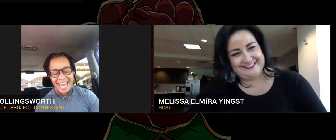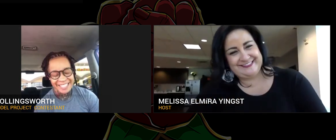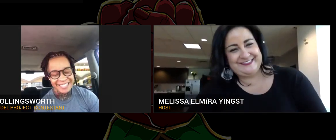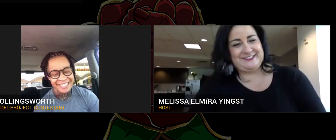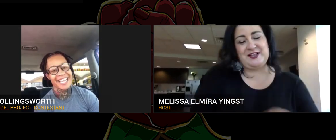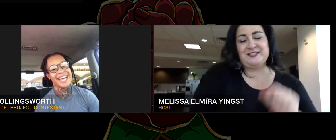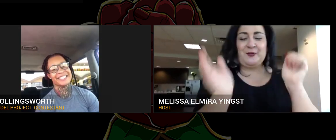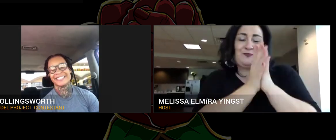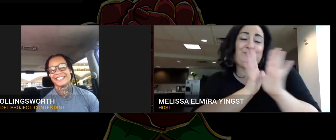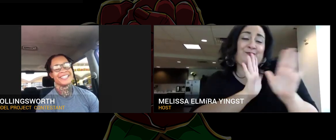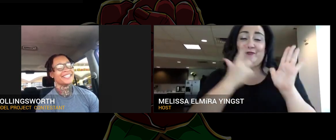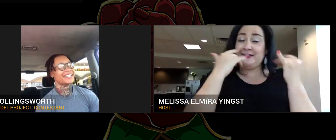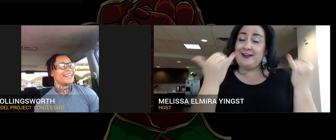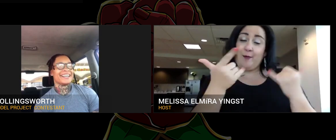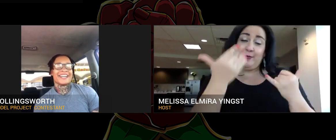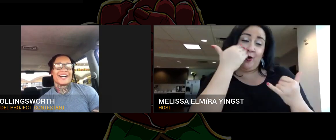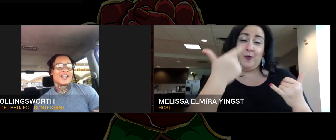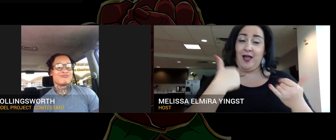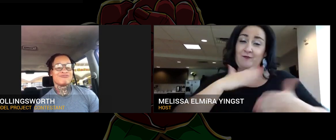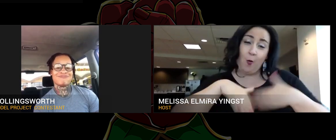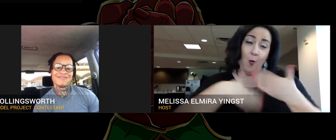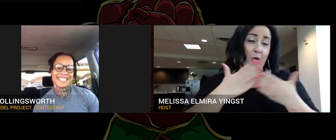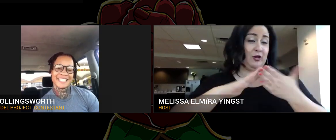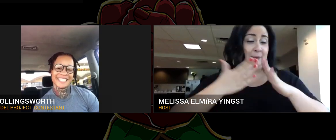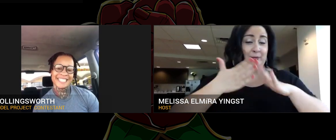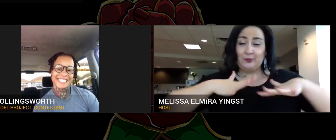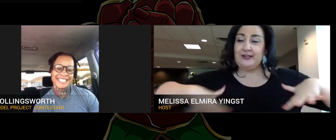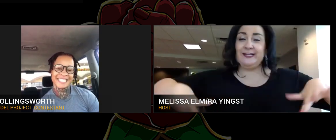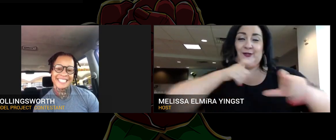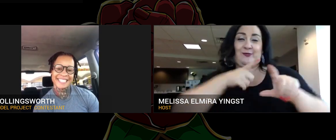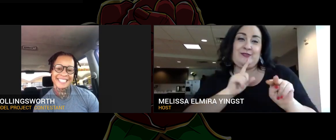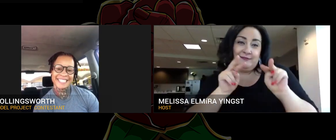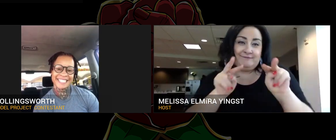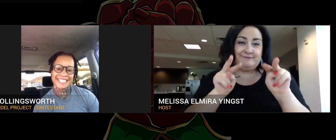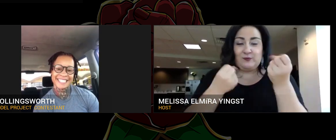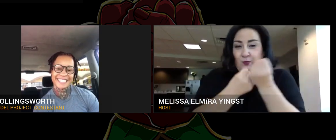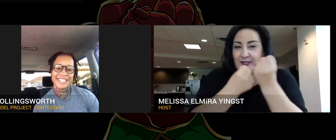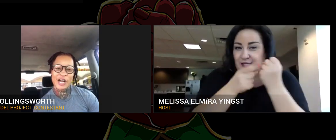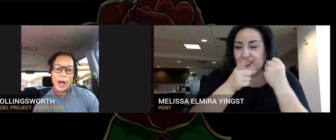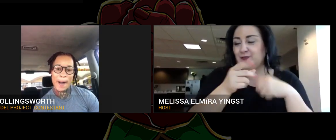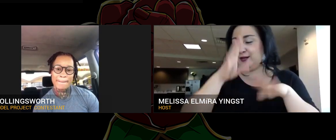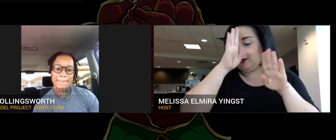Yes. Yes. For now, you know you have the whole community watching and rooting for you.